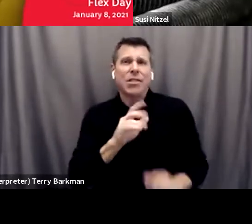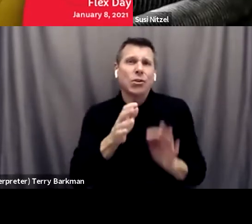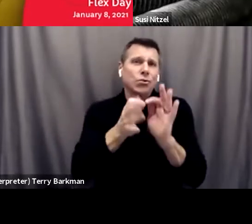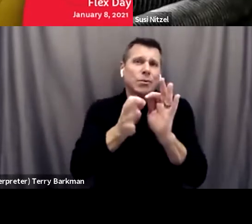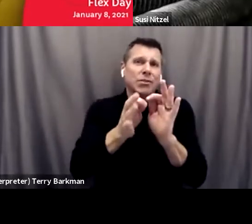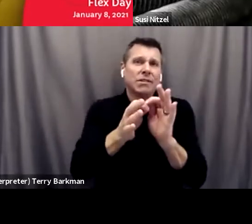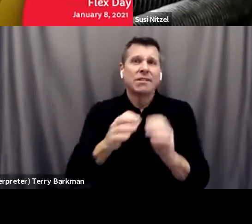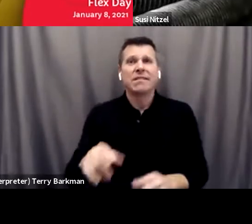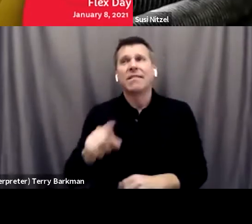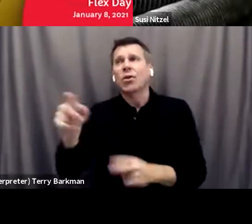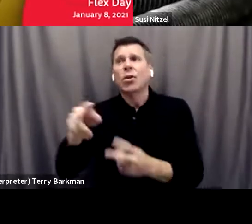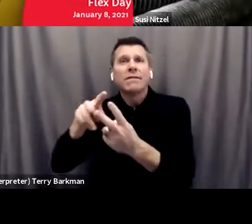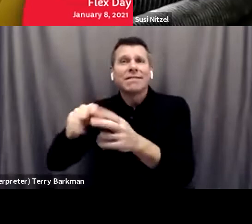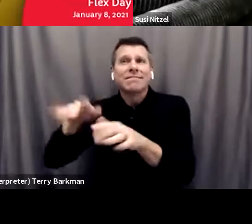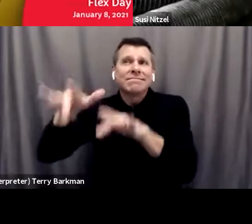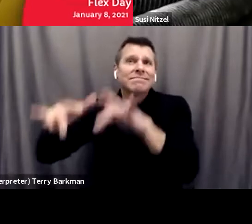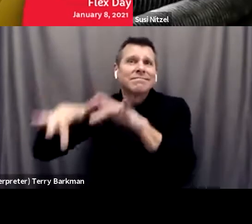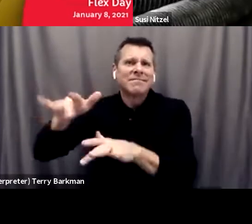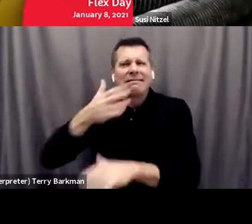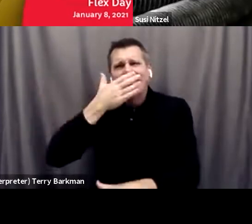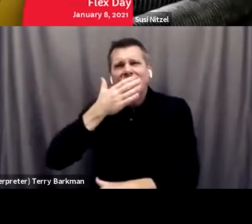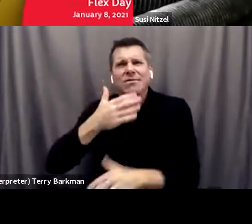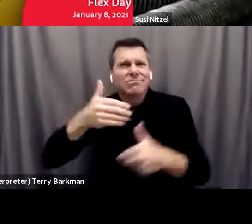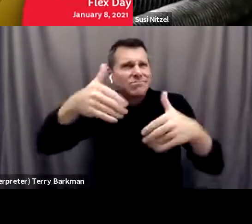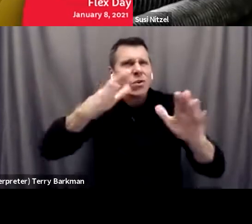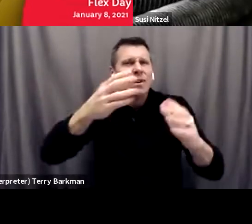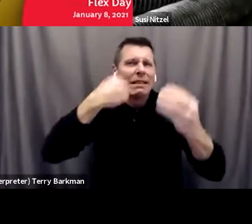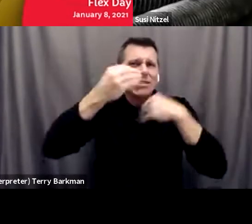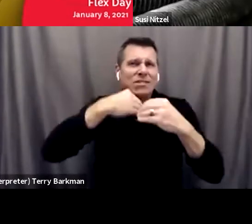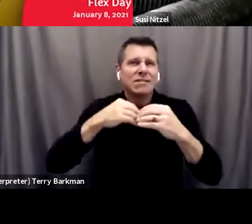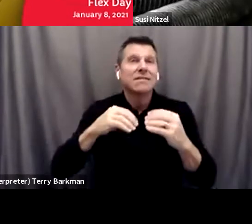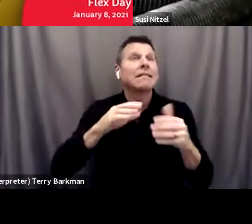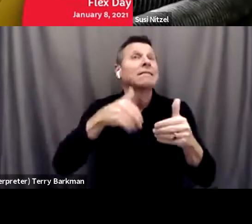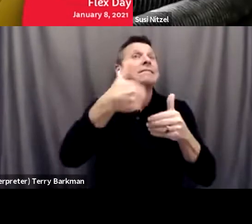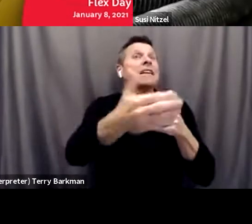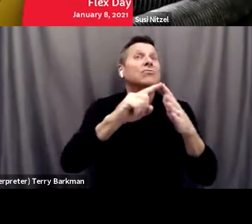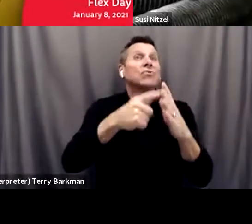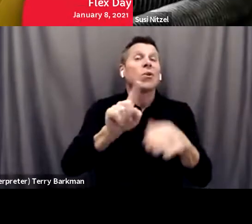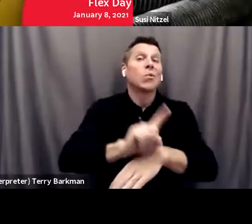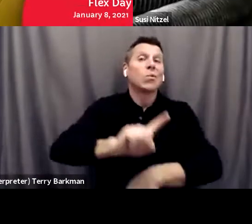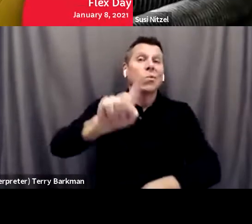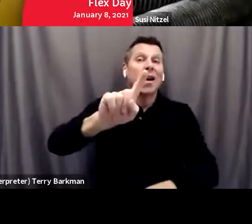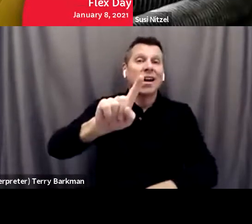Unknown: and Becky, our facilitators. go have lunch. The next session starts at one you guys. Thank you all for being here and